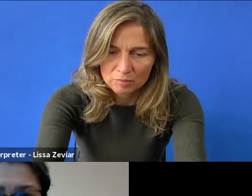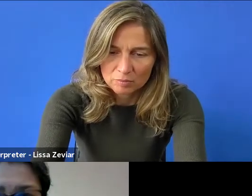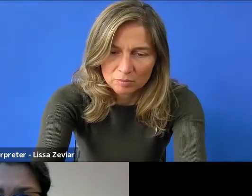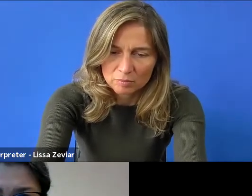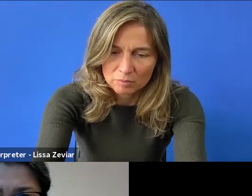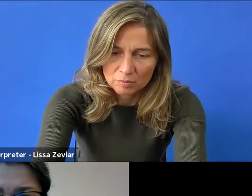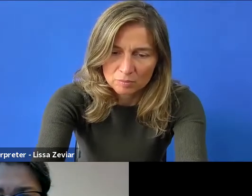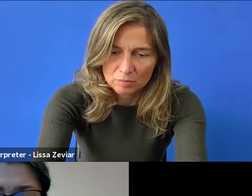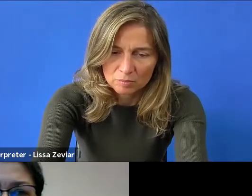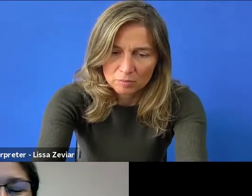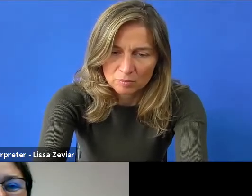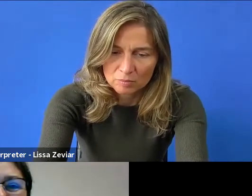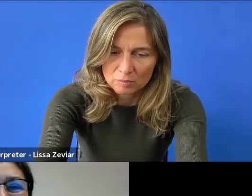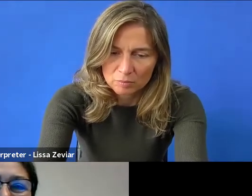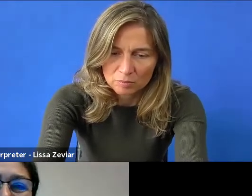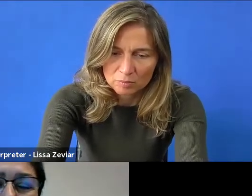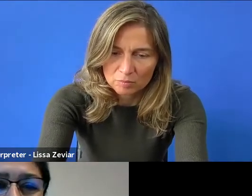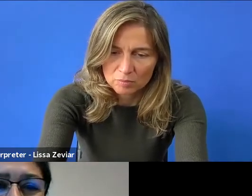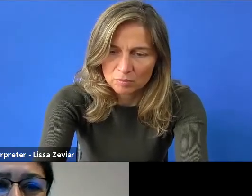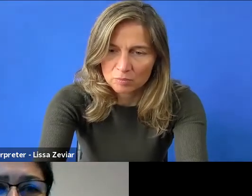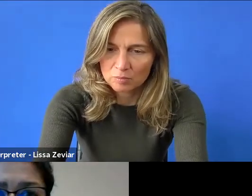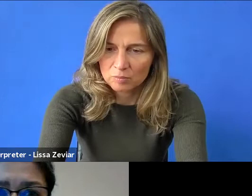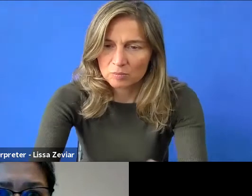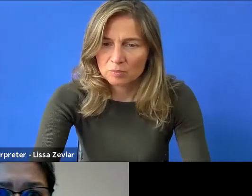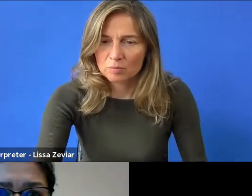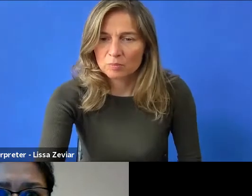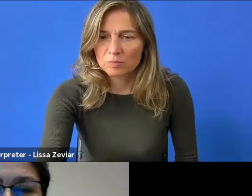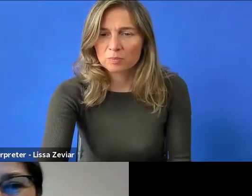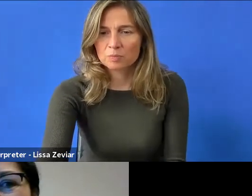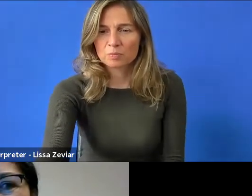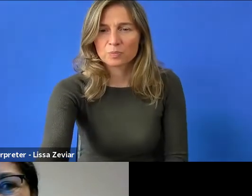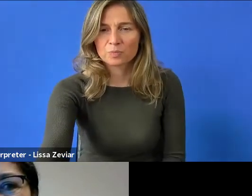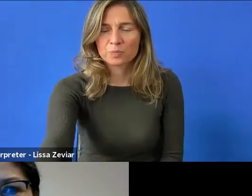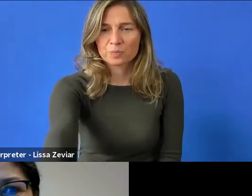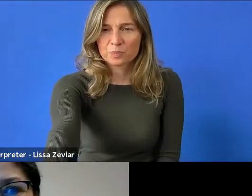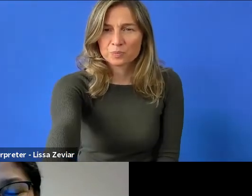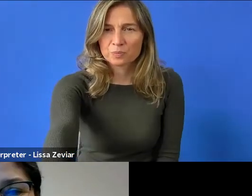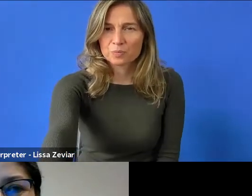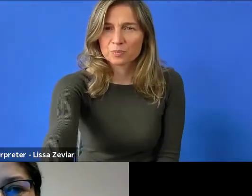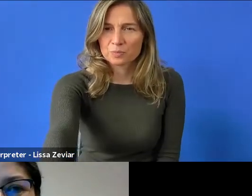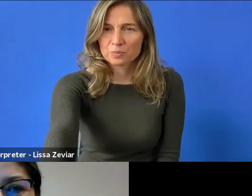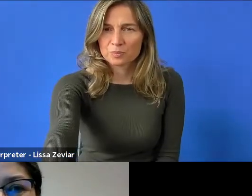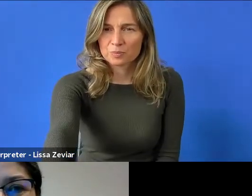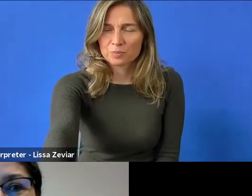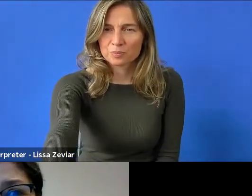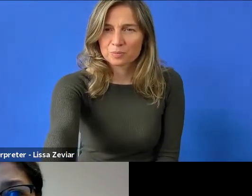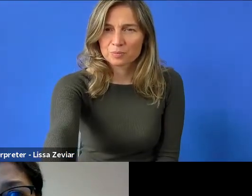Yes? Okay, thank you. So starting for the very beginning, you are aware